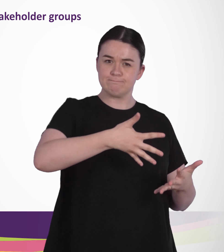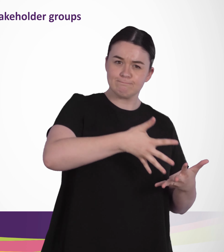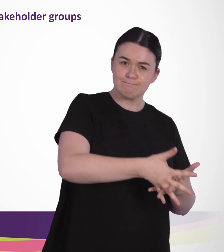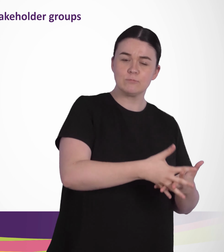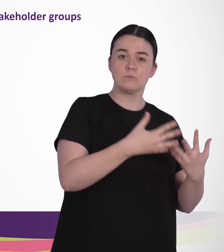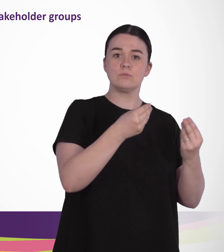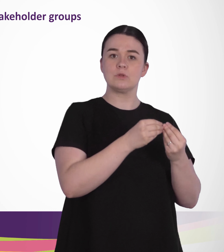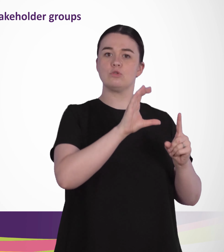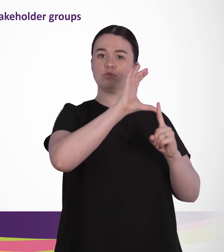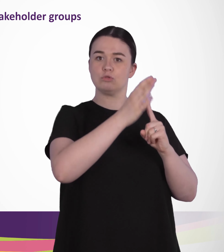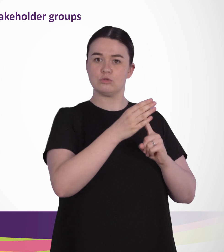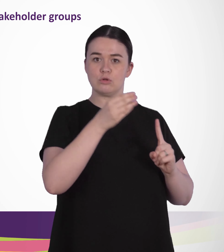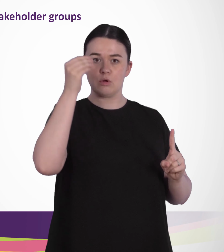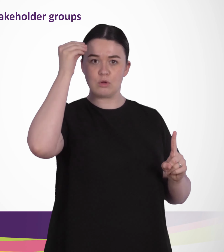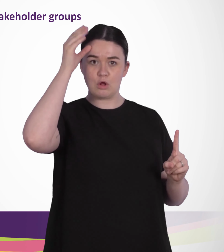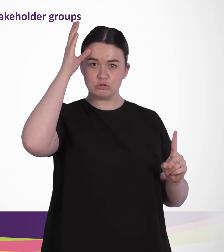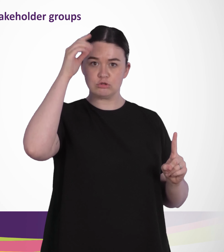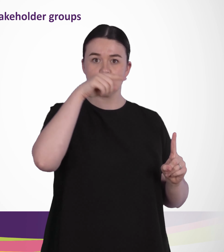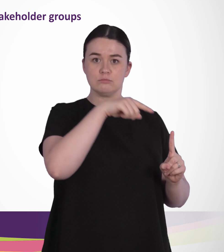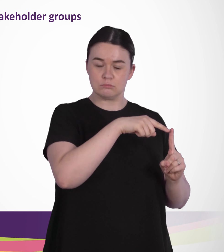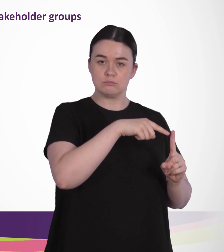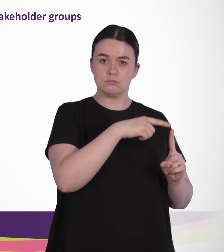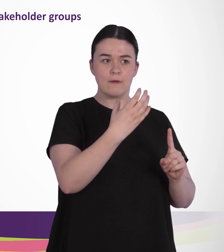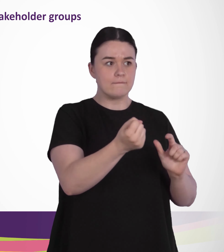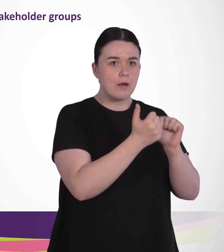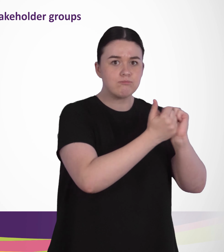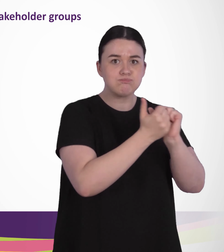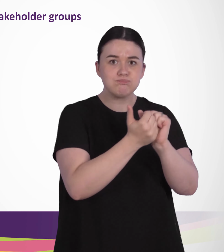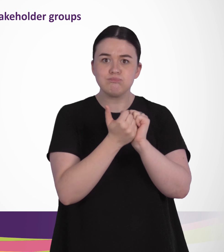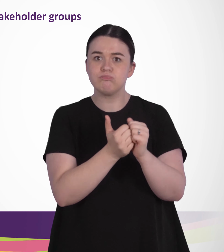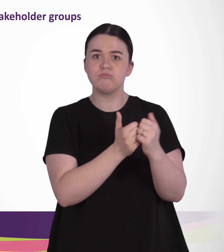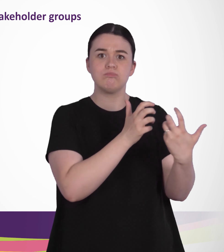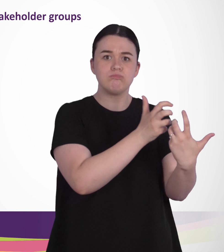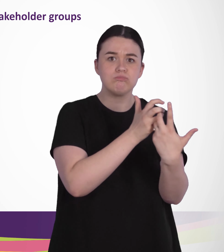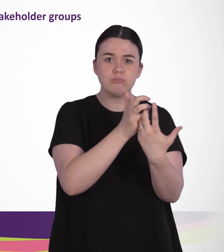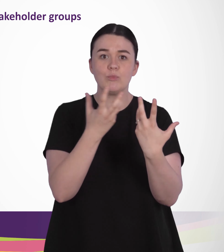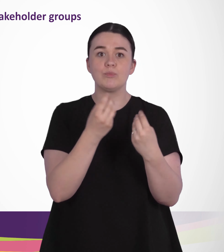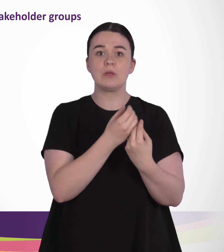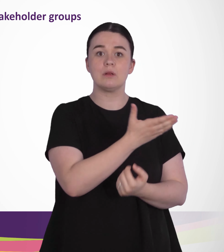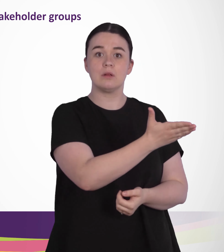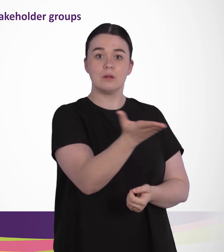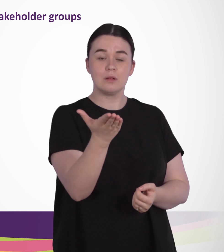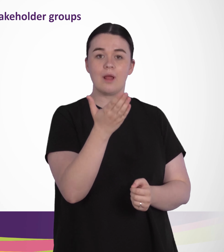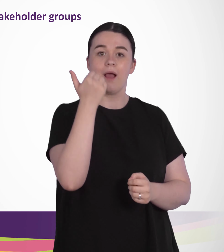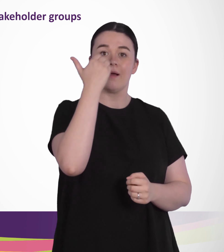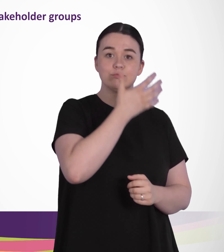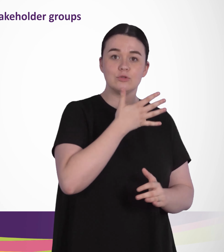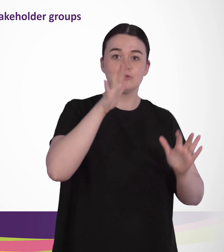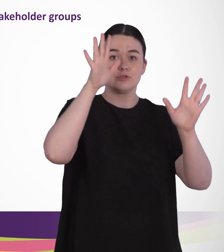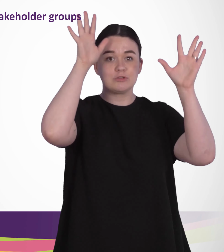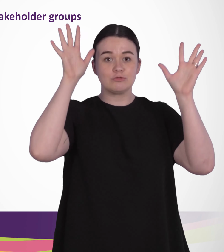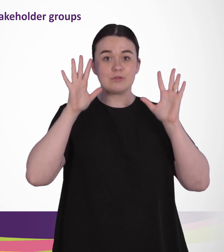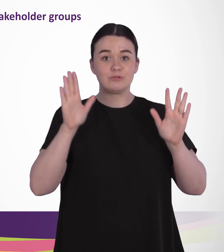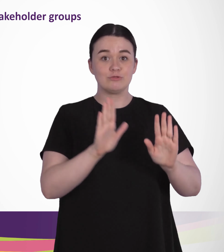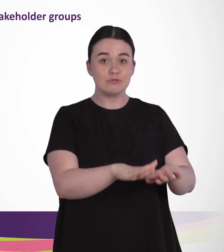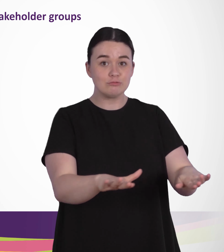grounded in cultural knowledge, actively partnering with Aboriginal and Torres Strait Islander children,